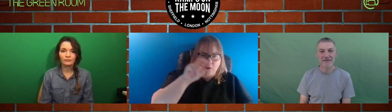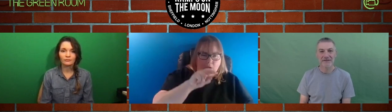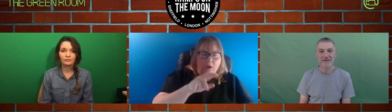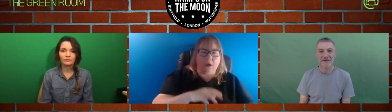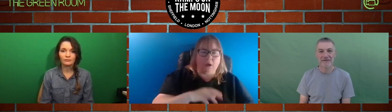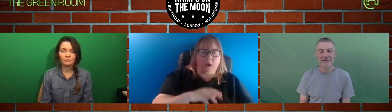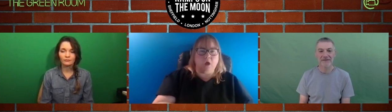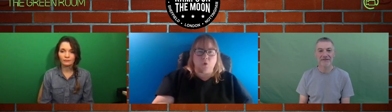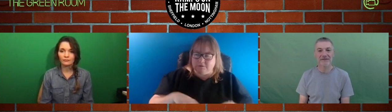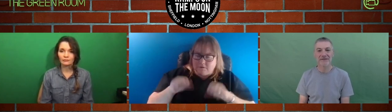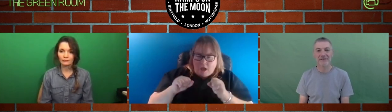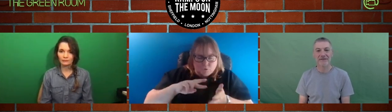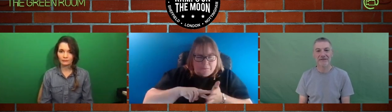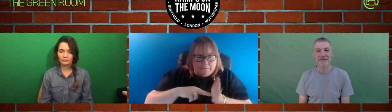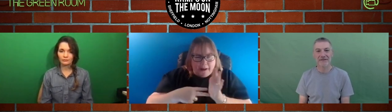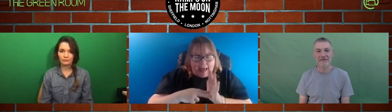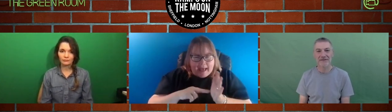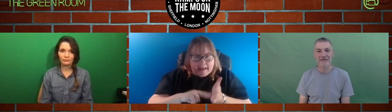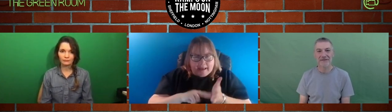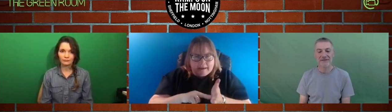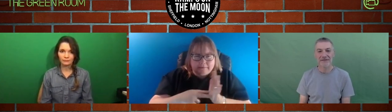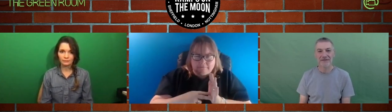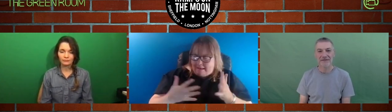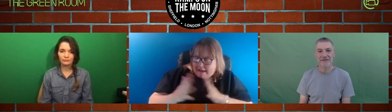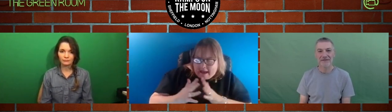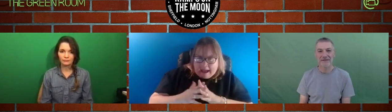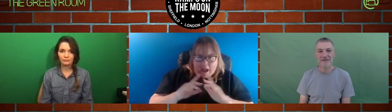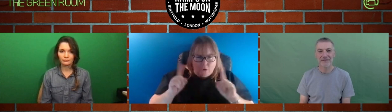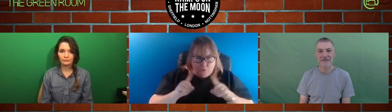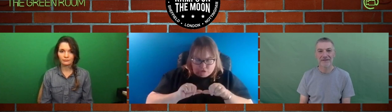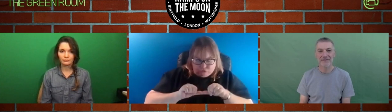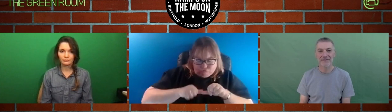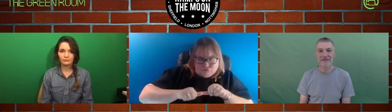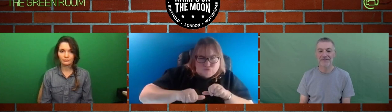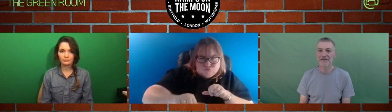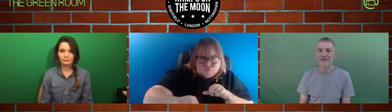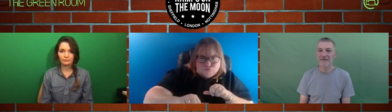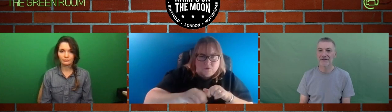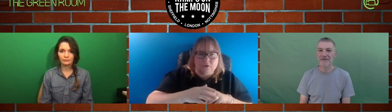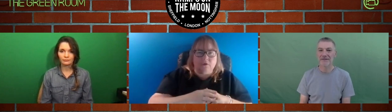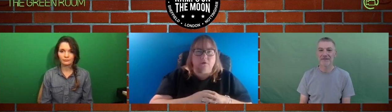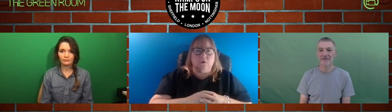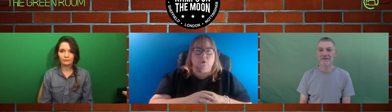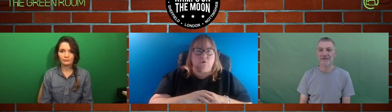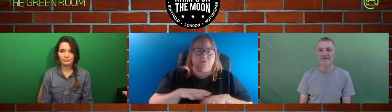planning for what would happen on tour because we were going to do a run at Leed's Playhouse first and then go off on